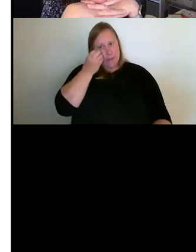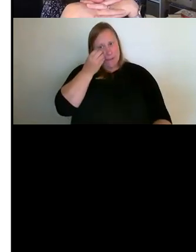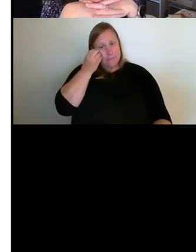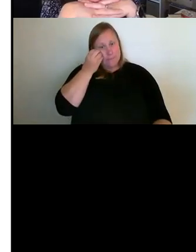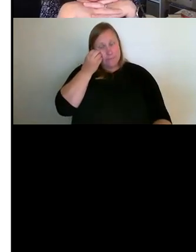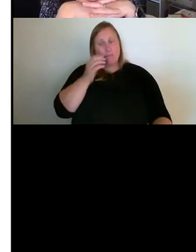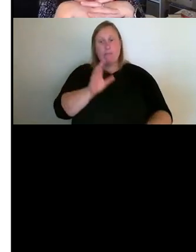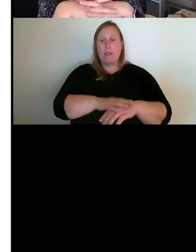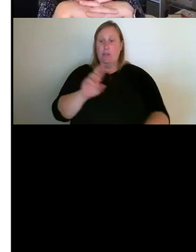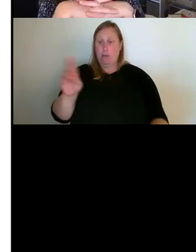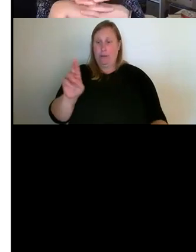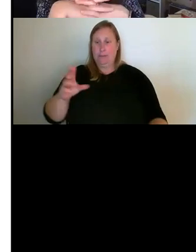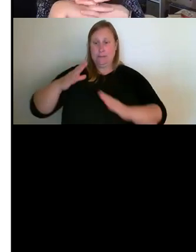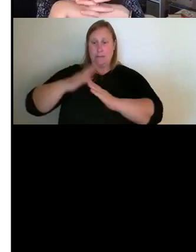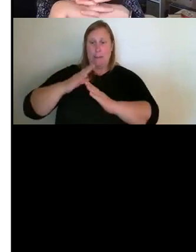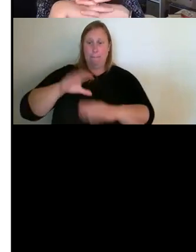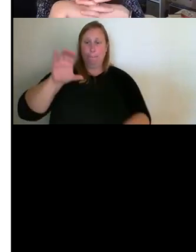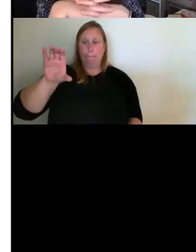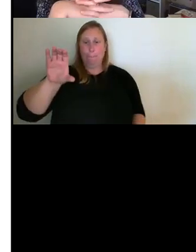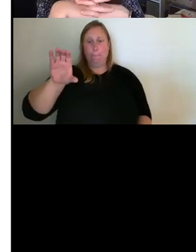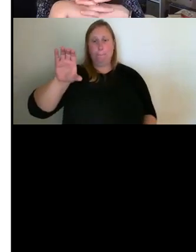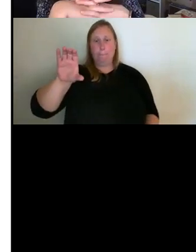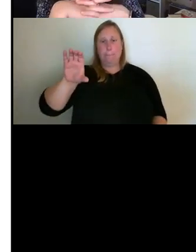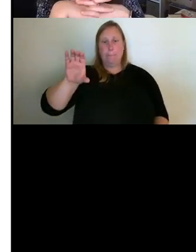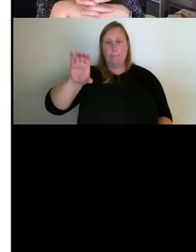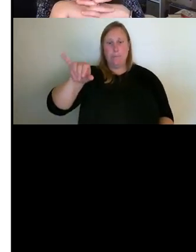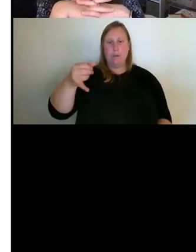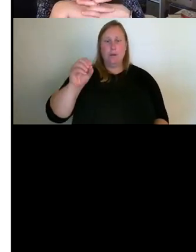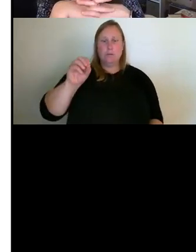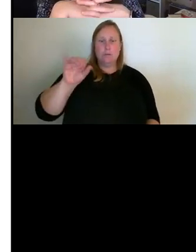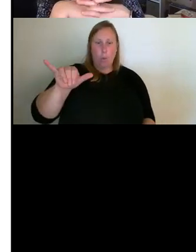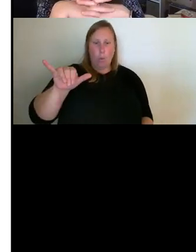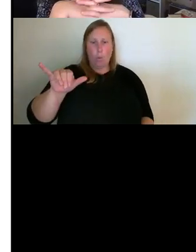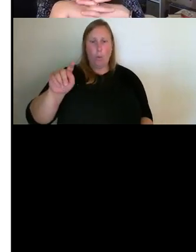On the right is the "joy" tab so it's good to do